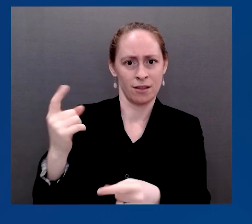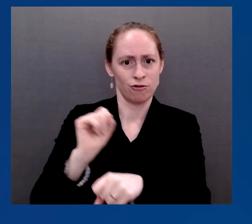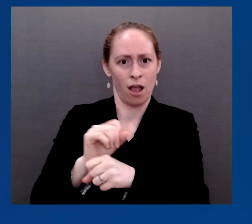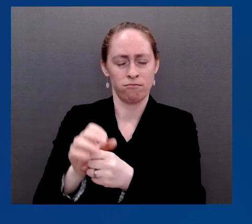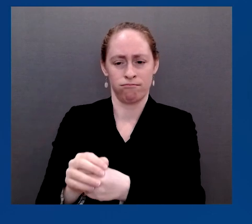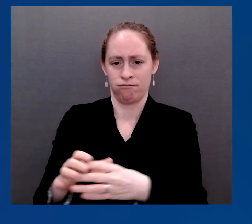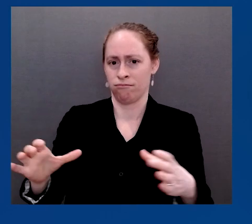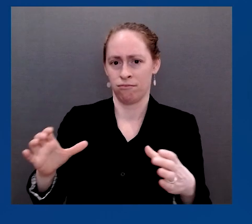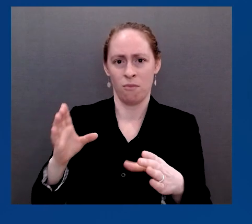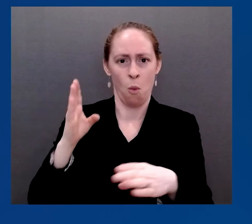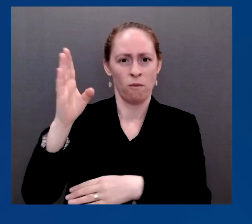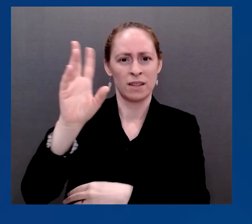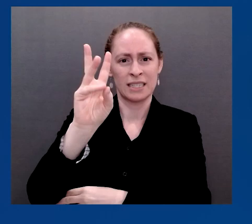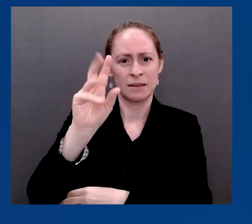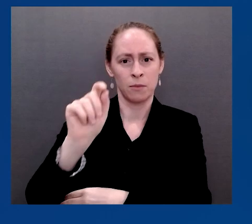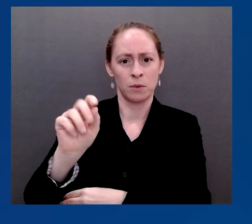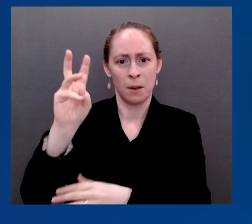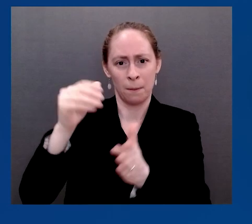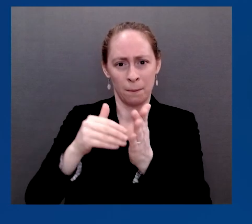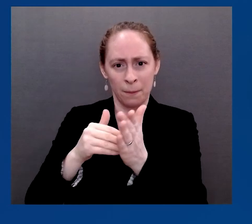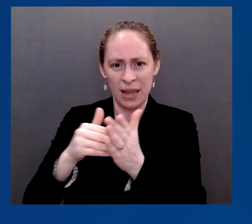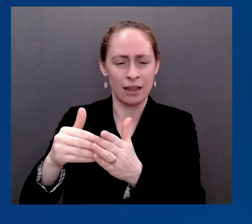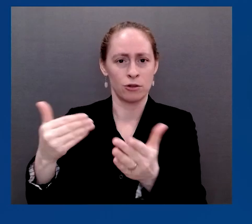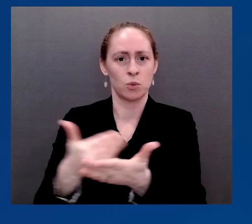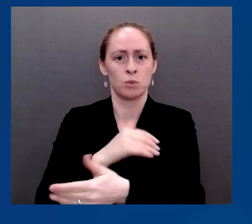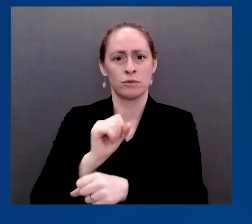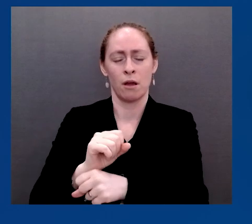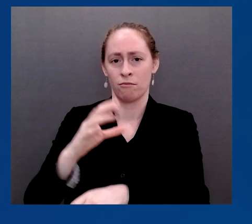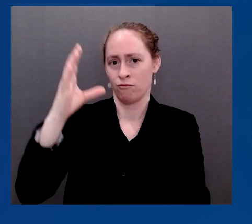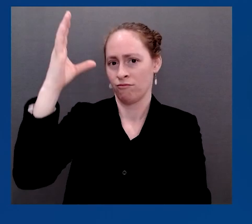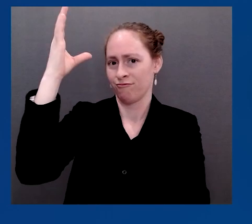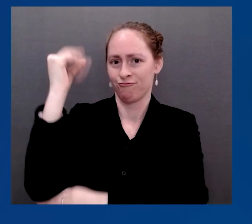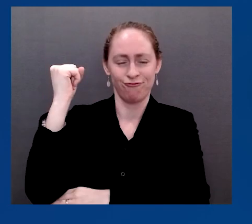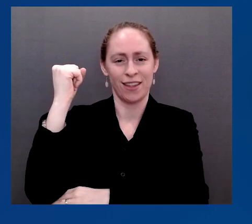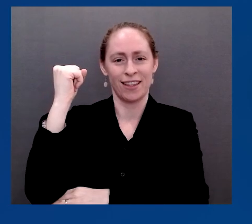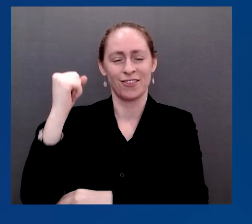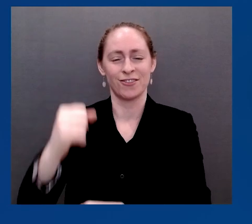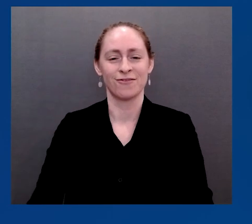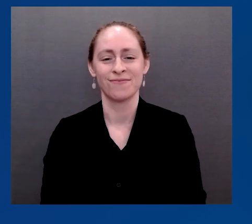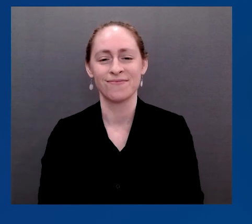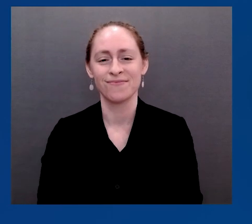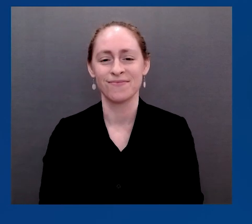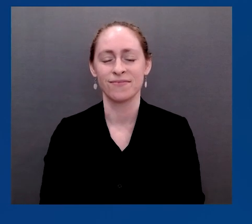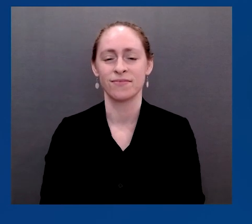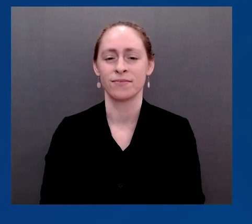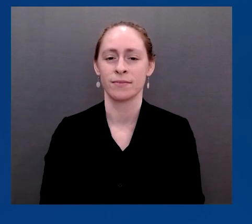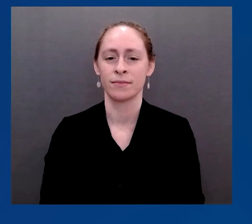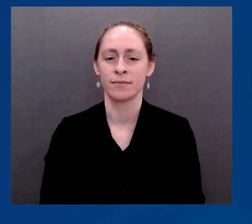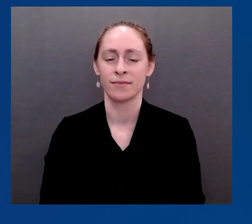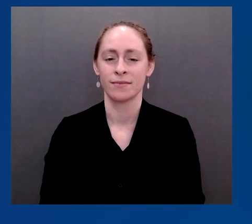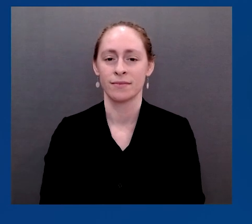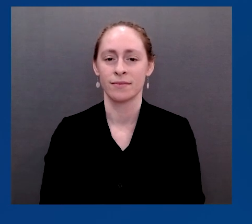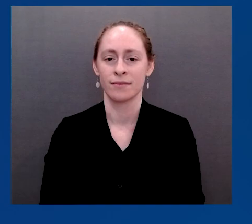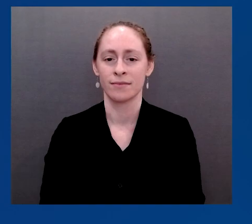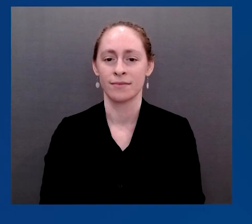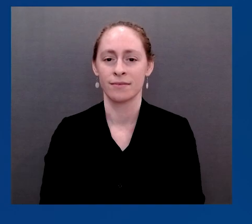Notably, this includes 467,000 jobs created in January and 510,000 in December.